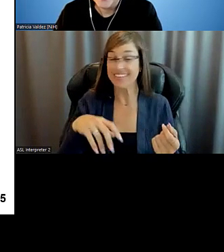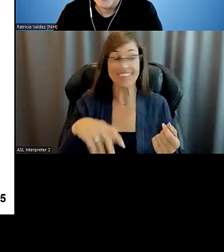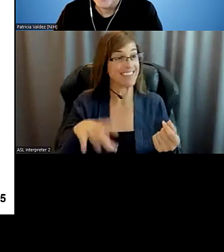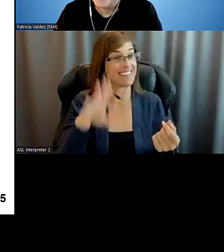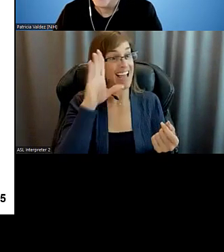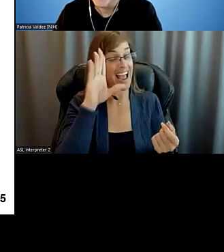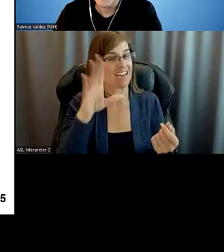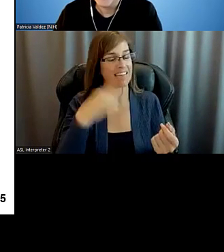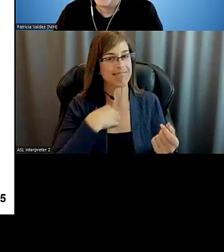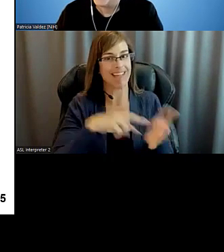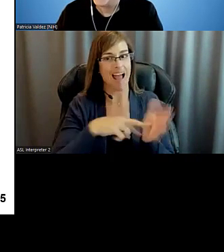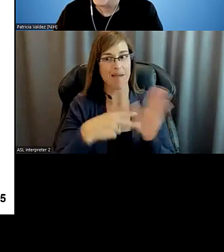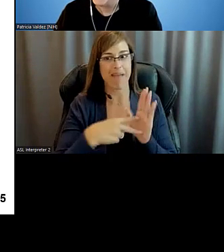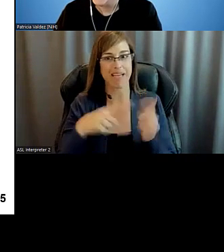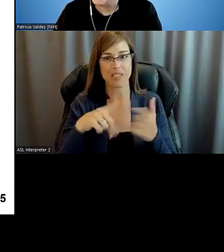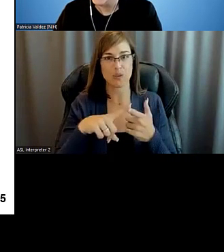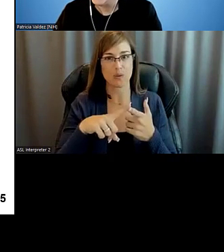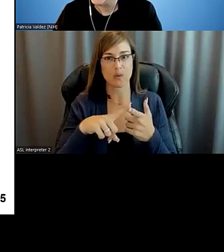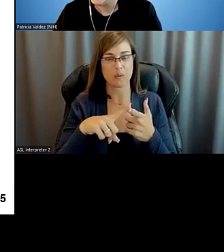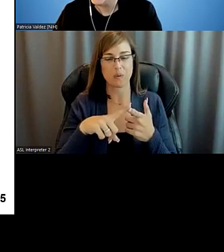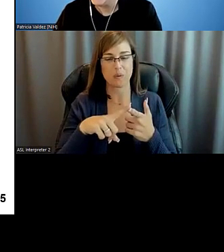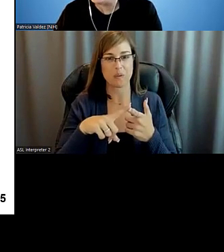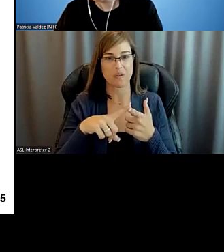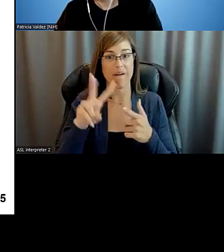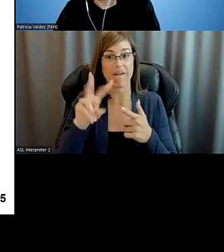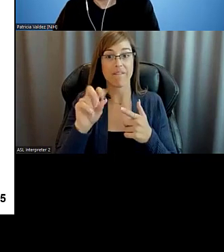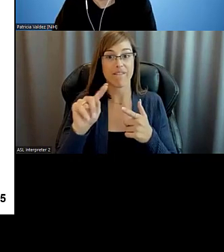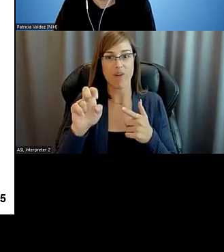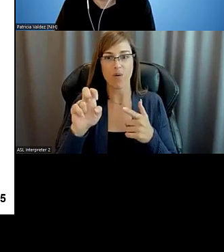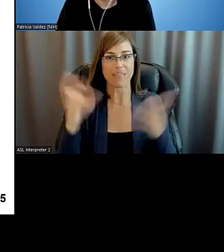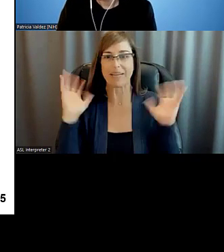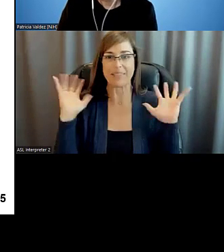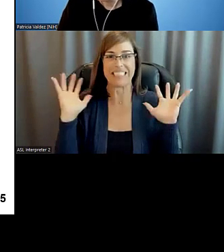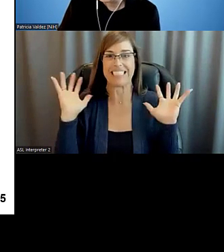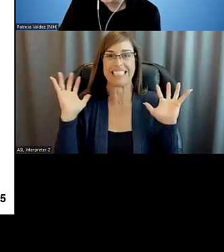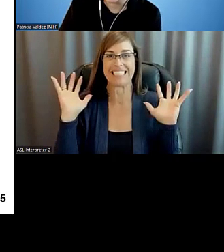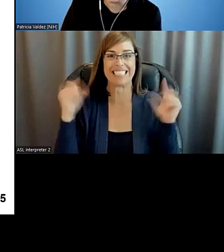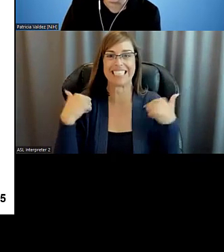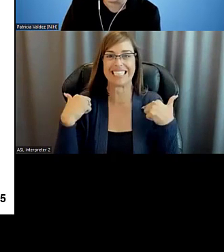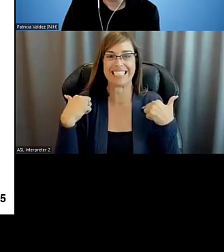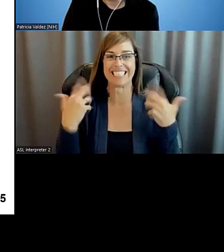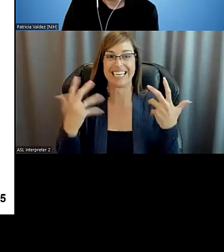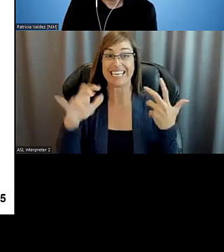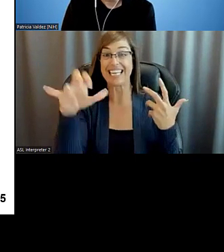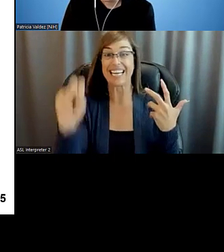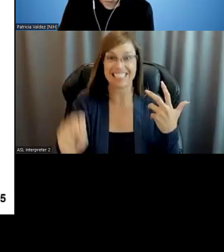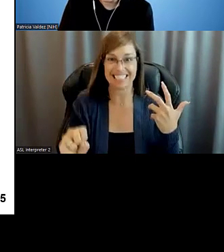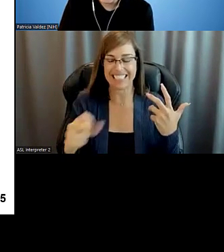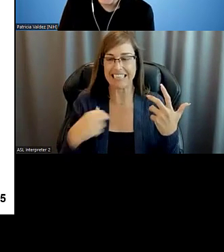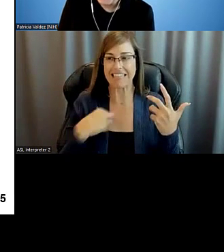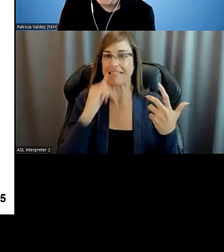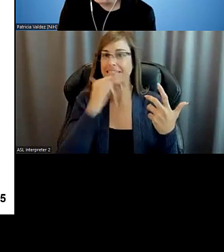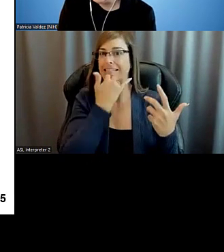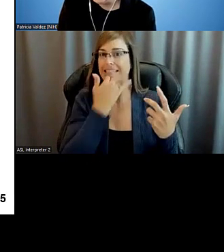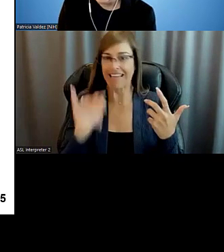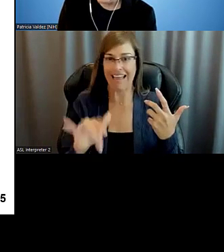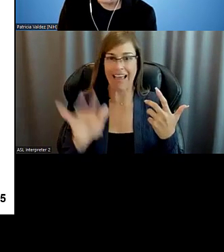I meant just to vote on the side of yes when I accidentally hit the raise hand. Yes.